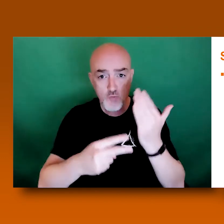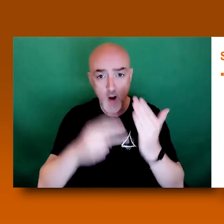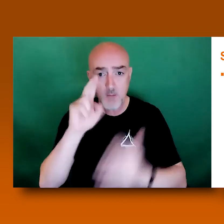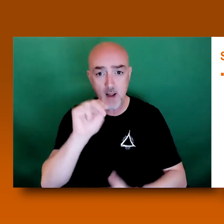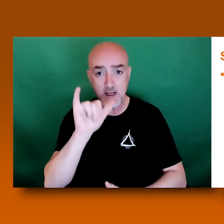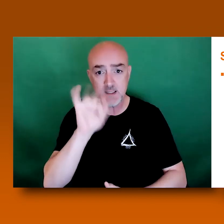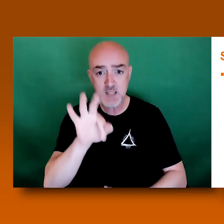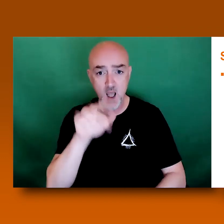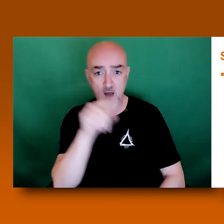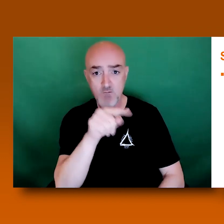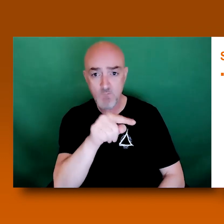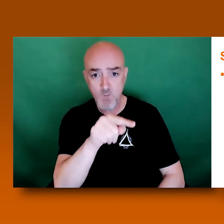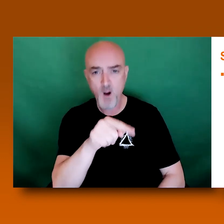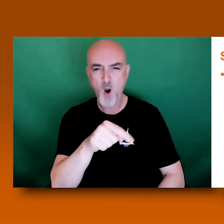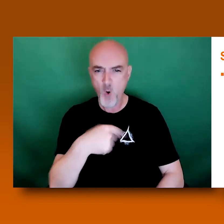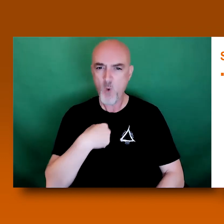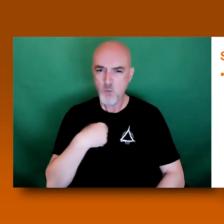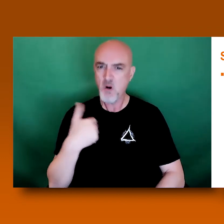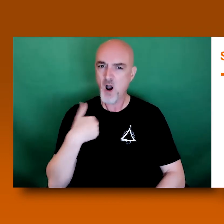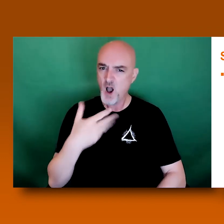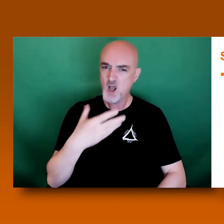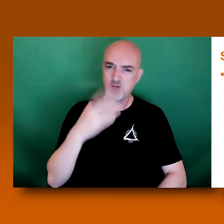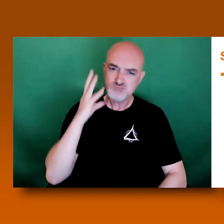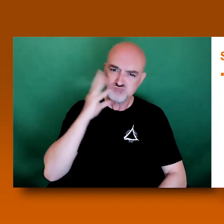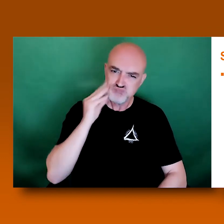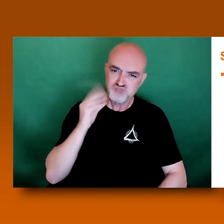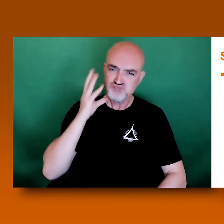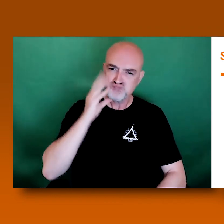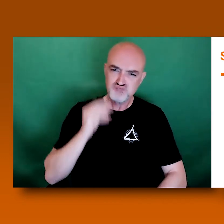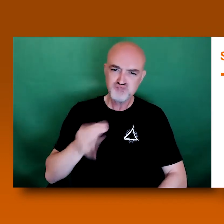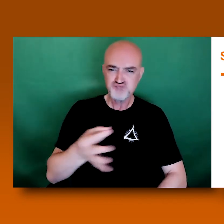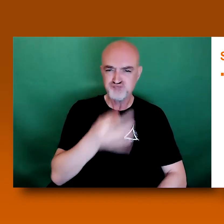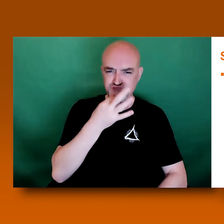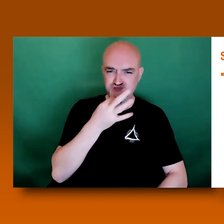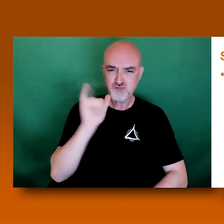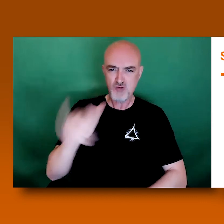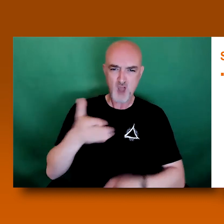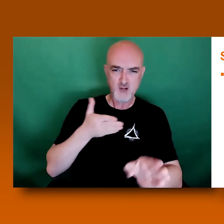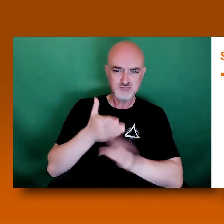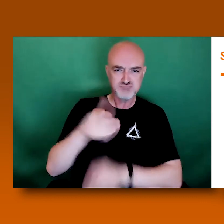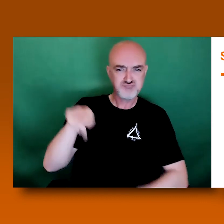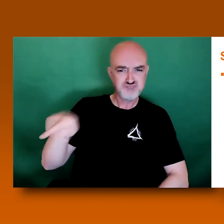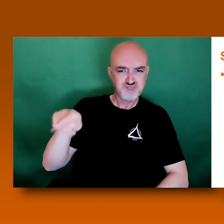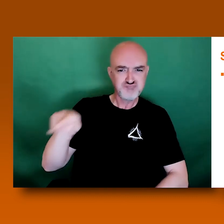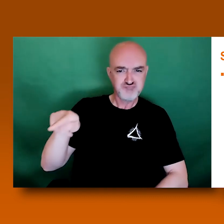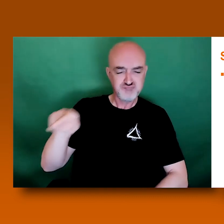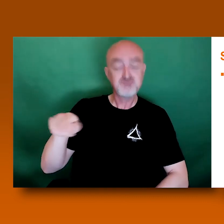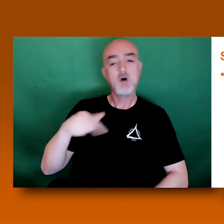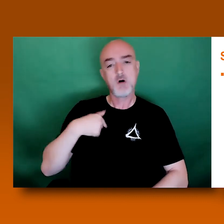You'd try to identify a program within NSF that you think you have expertise that matches.